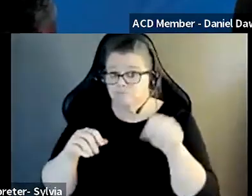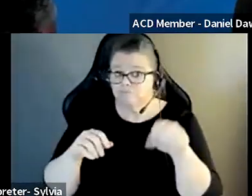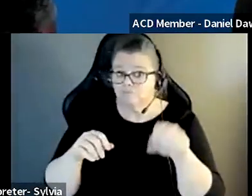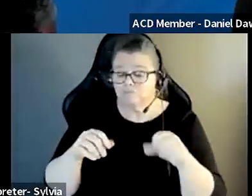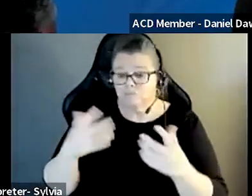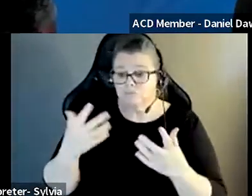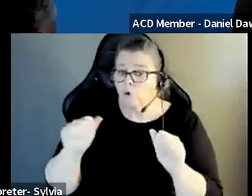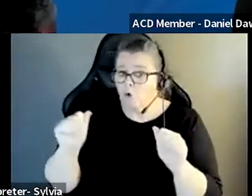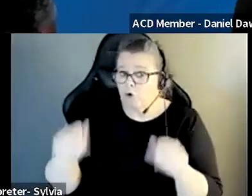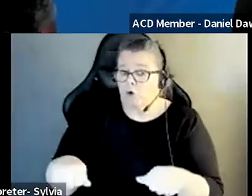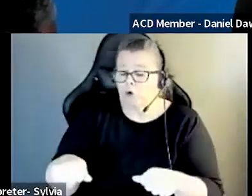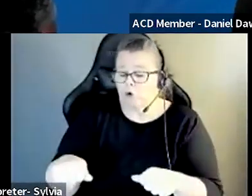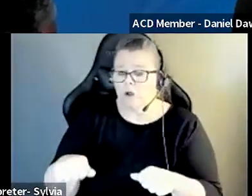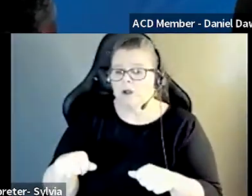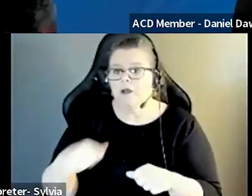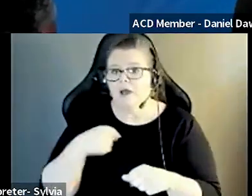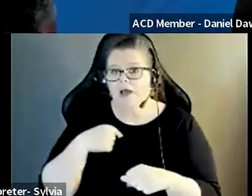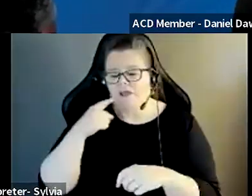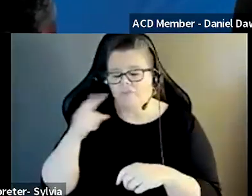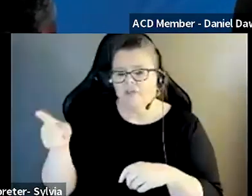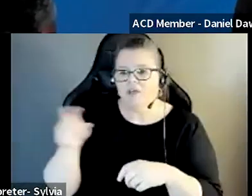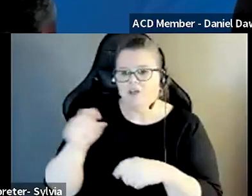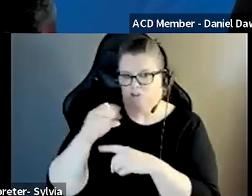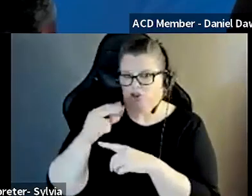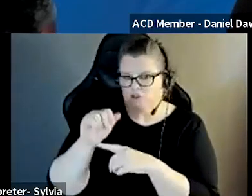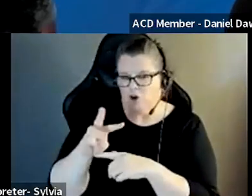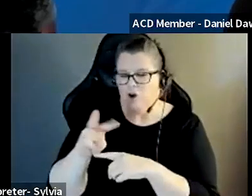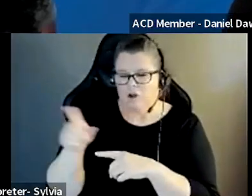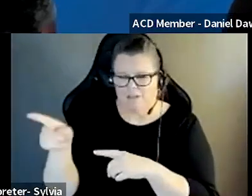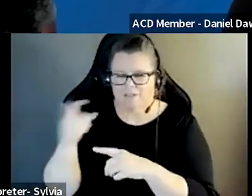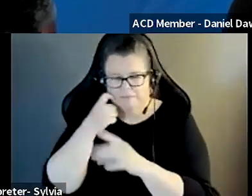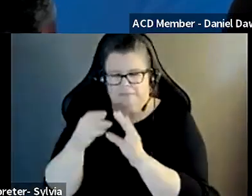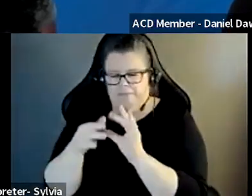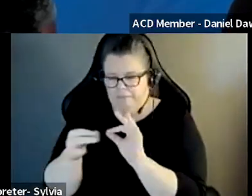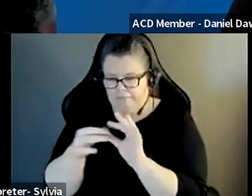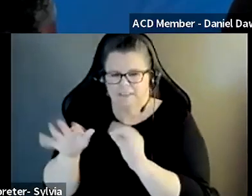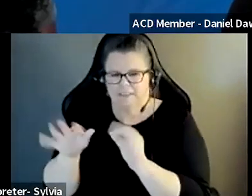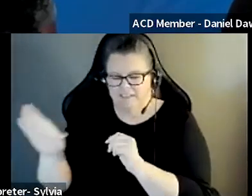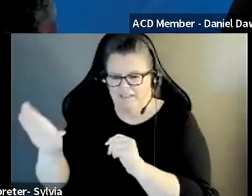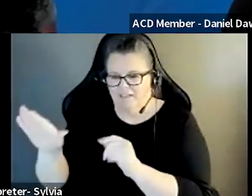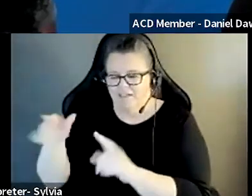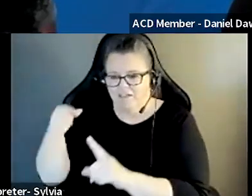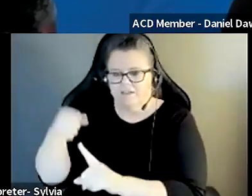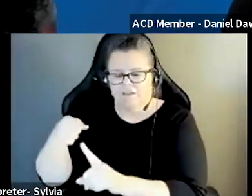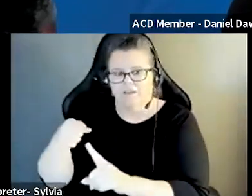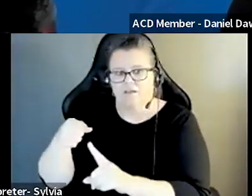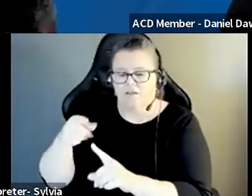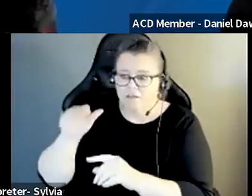I think Nirav Shah has indicated a scenario of interest to him is at looking at those authorities for the sharing